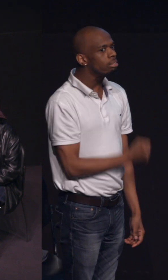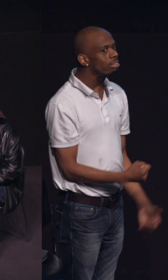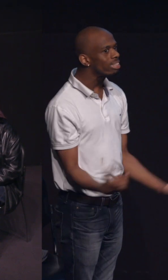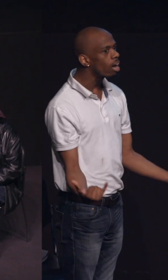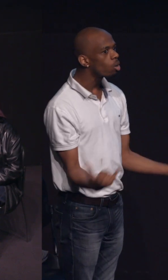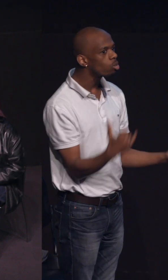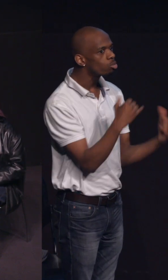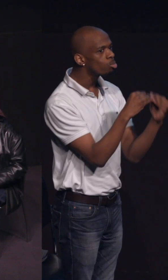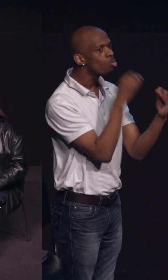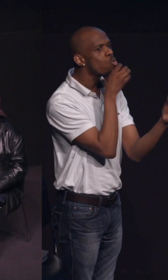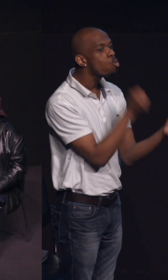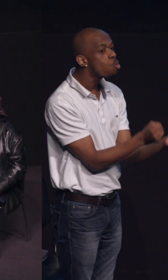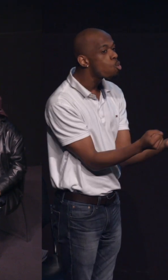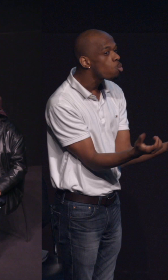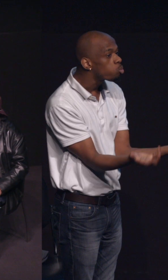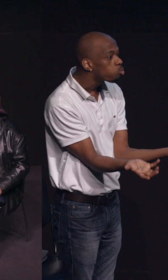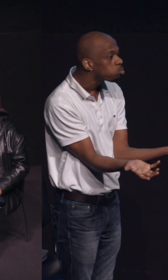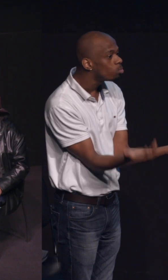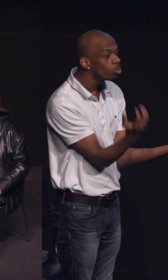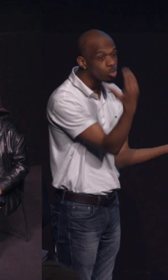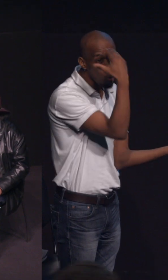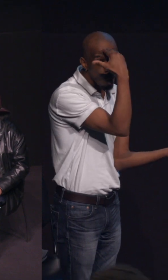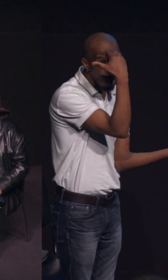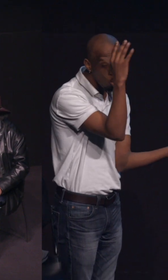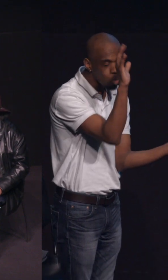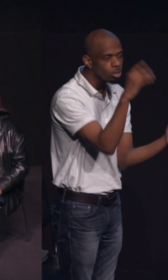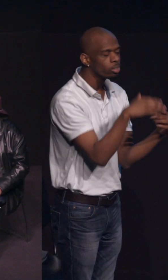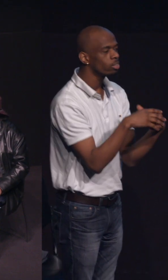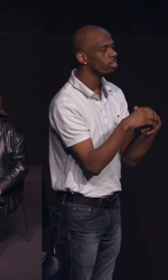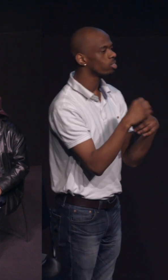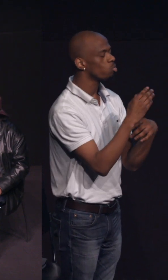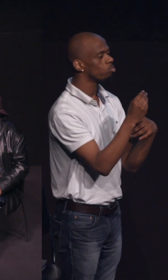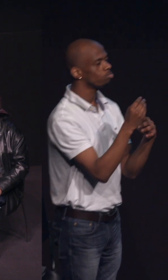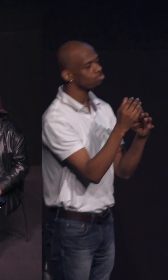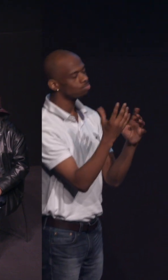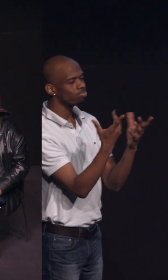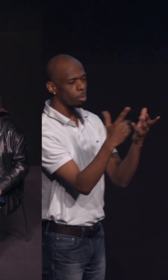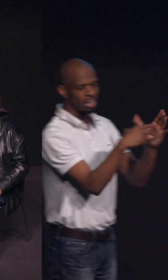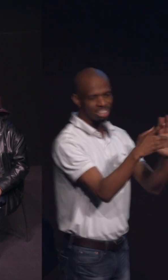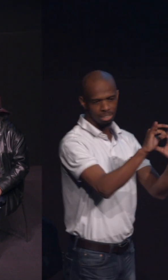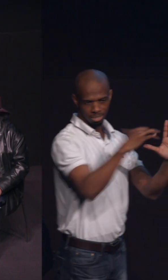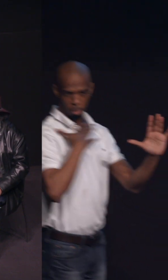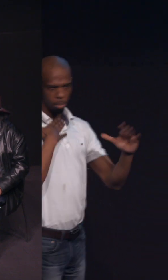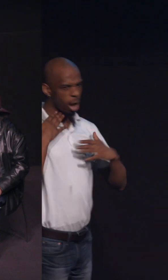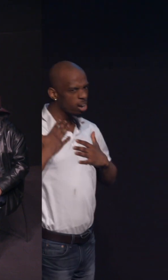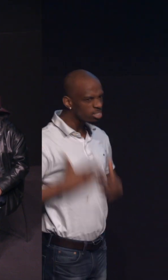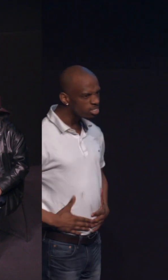why you're doing what you do, it's like you're doing it big. But I mean, it's like my body, I feel,